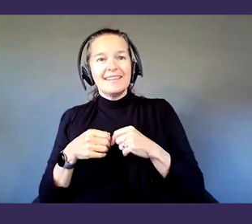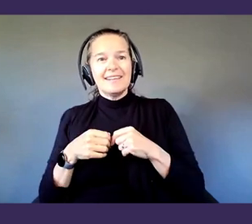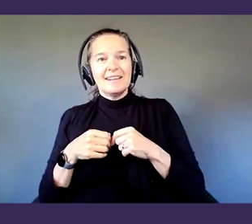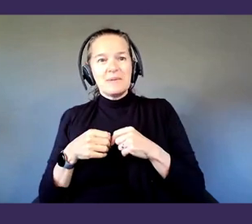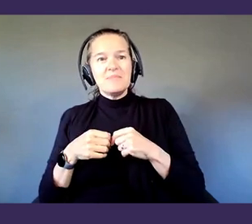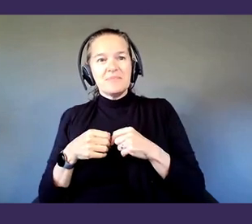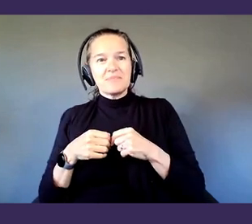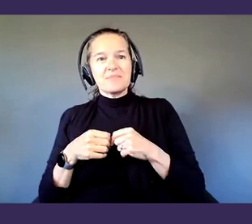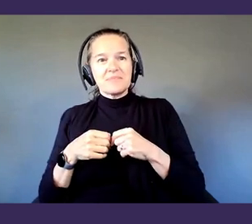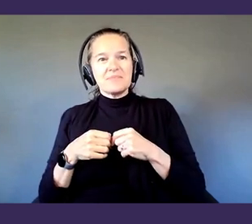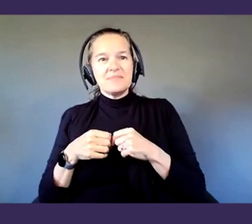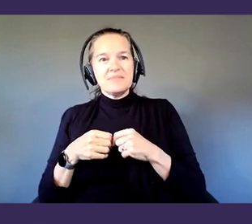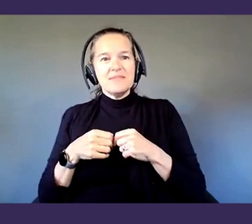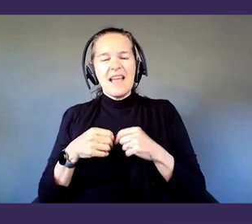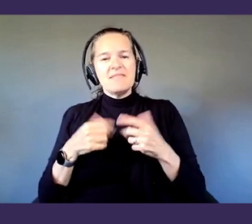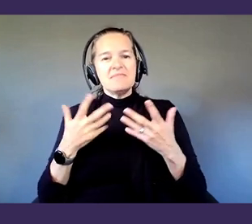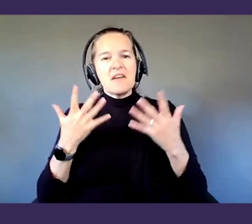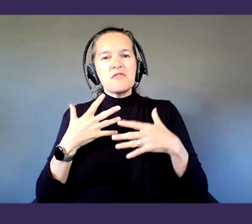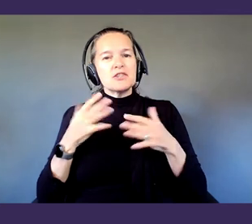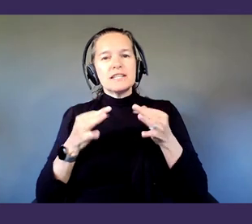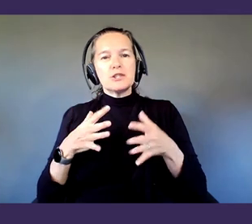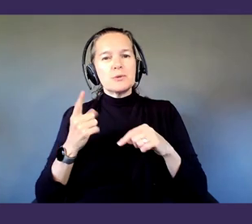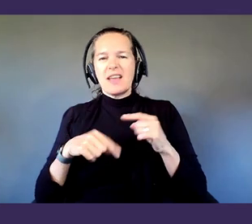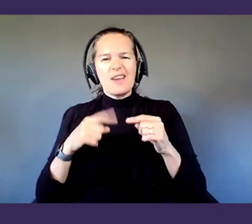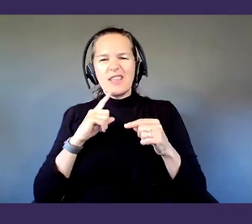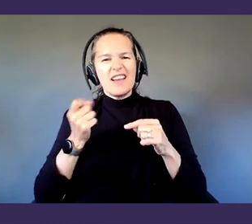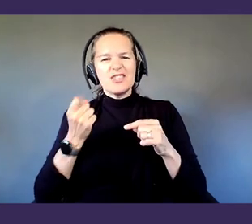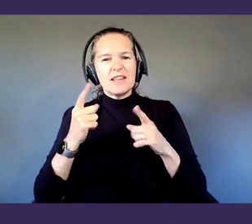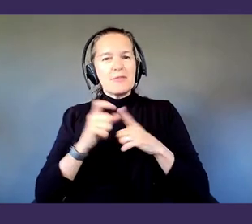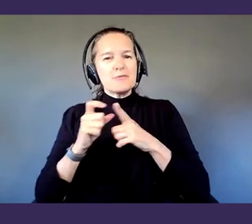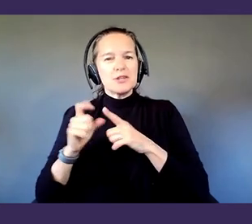Okay, now the next one we have for education,